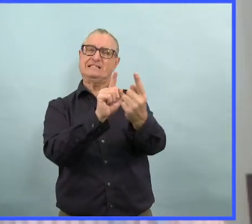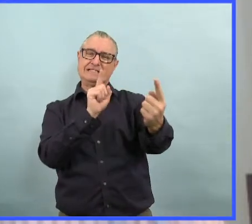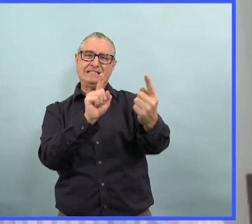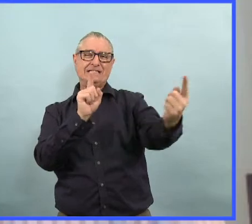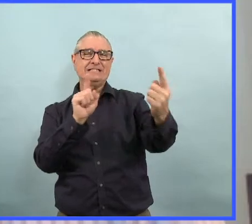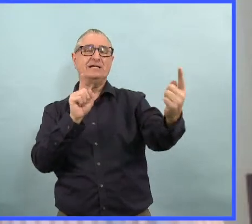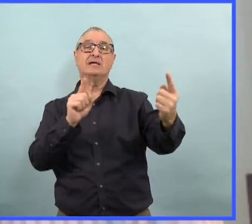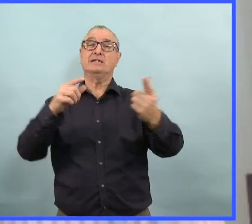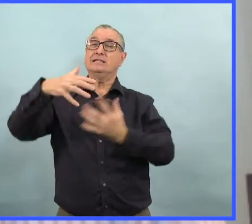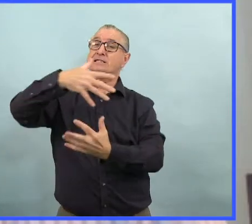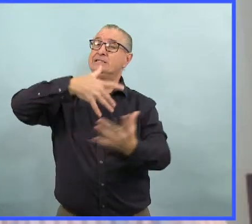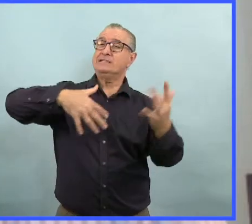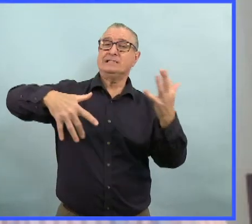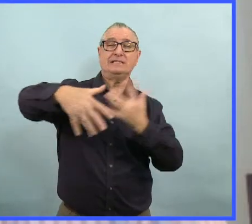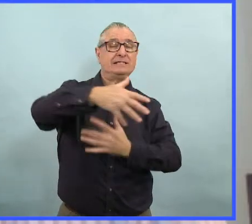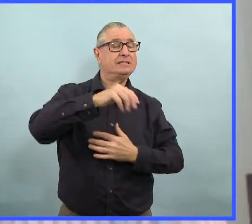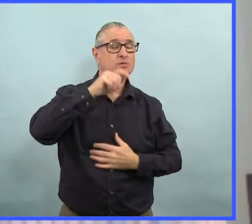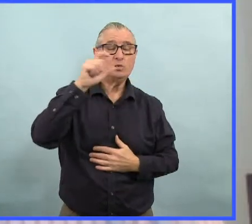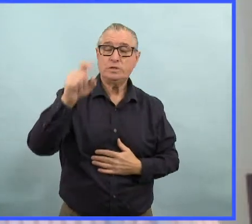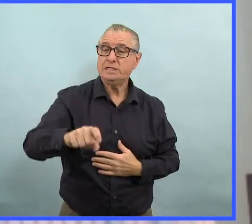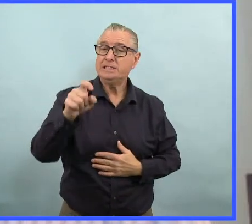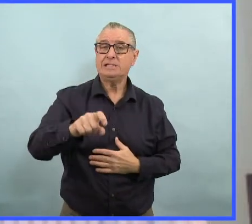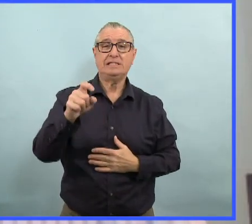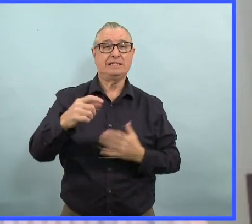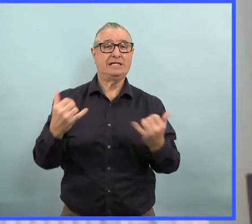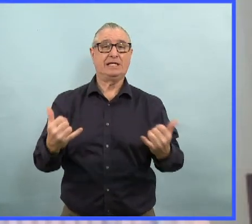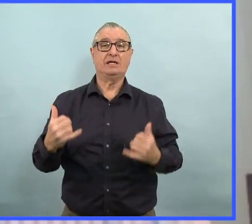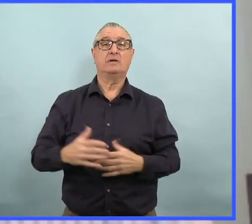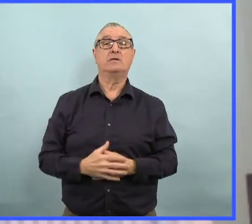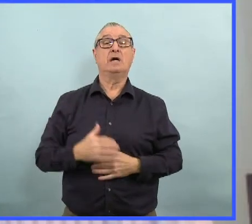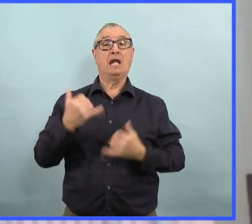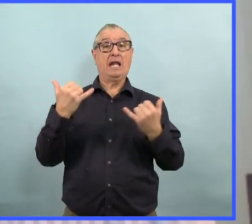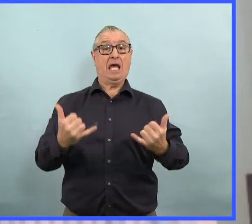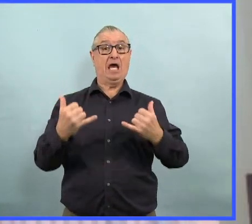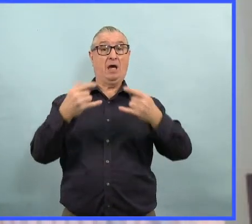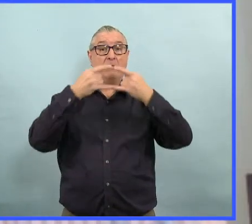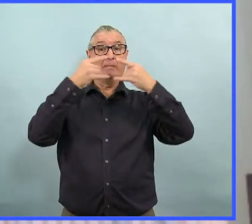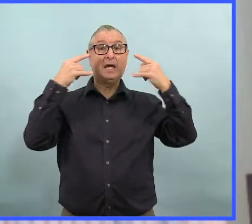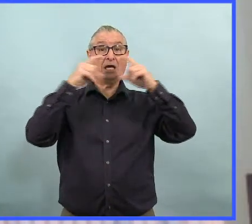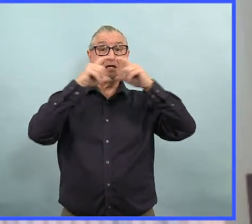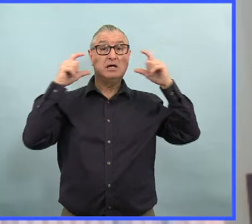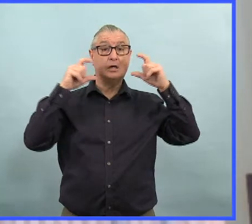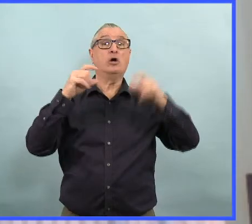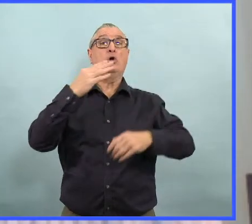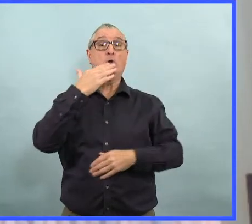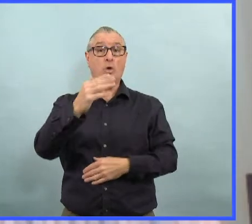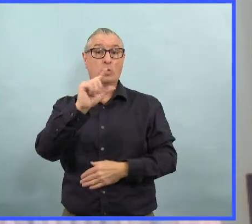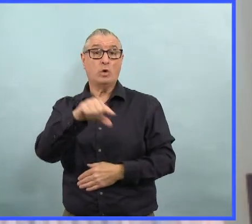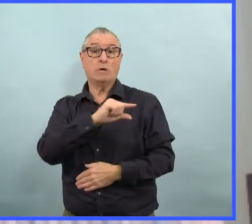fitted high quality mask physical distancing hand hygiene staying home when ill these are